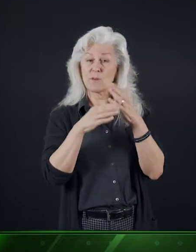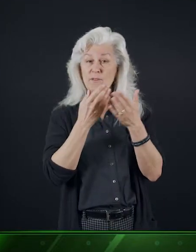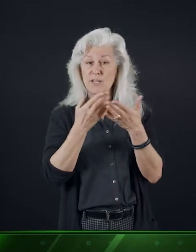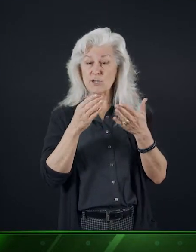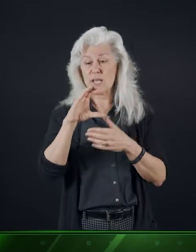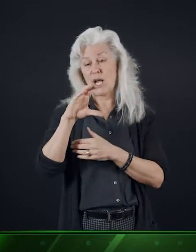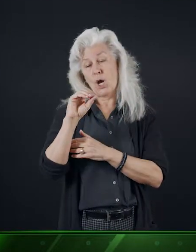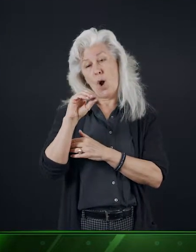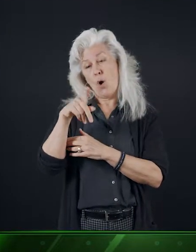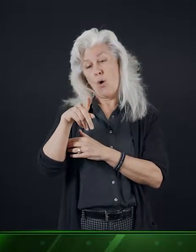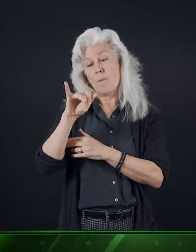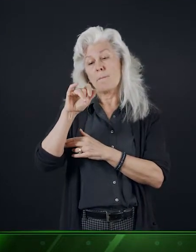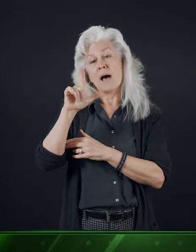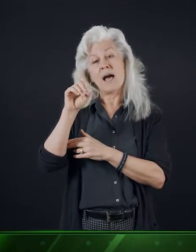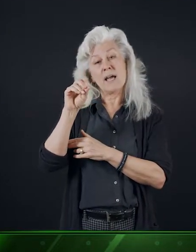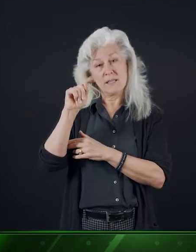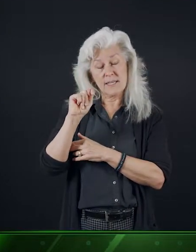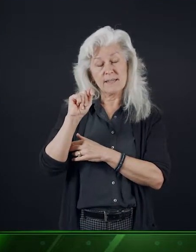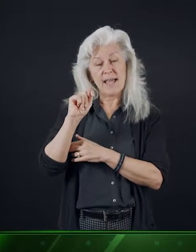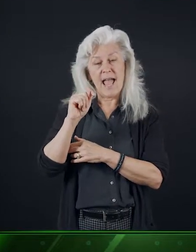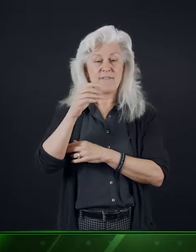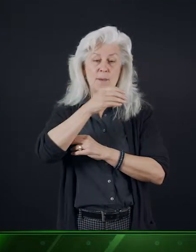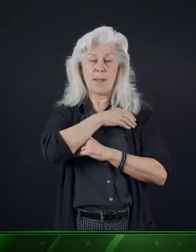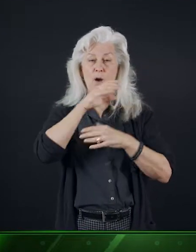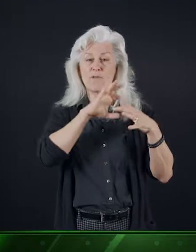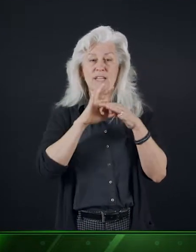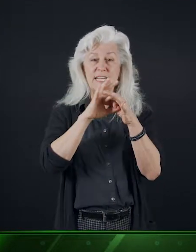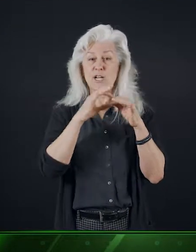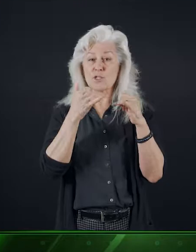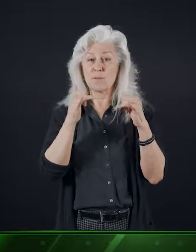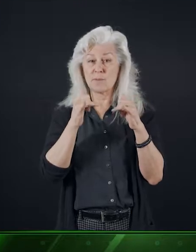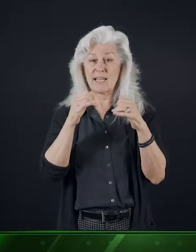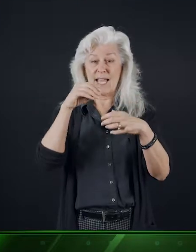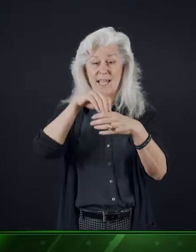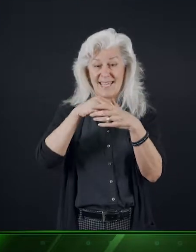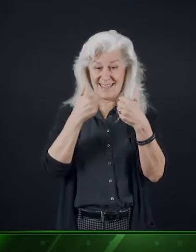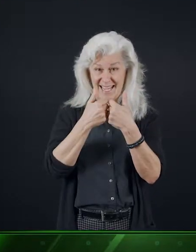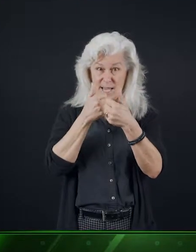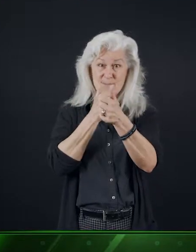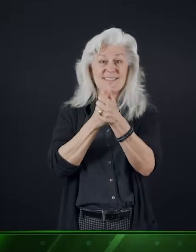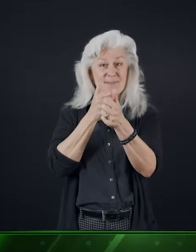like copilot bring the power of connection and play within games themselves.